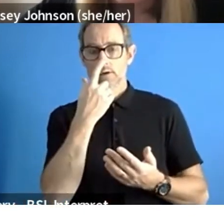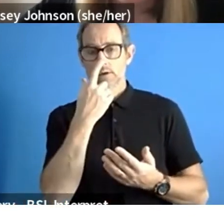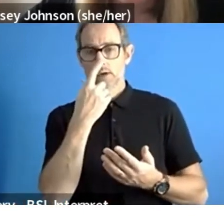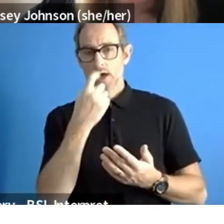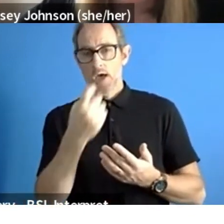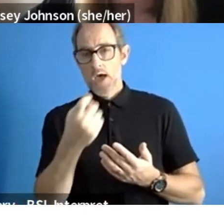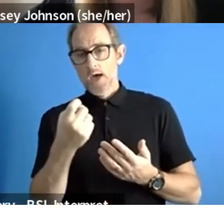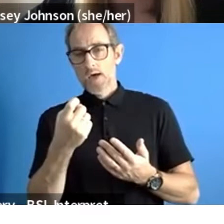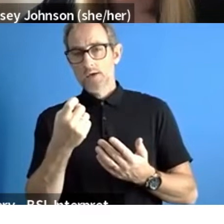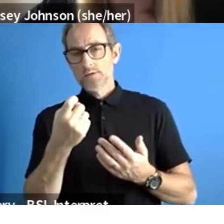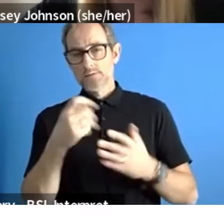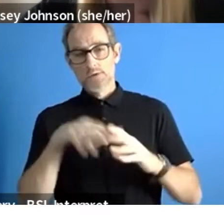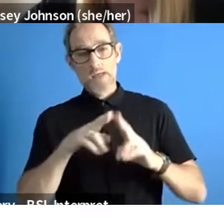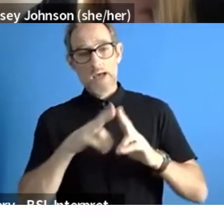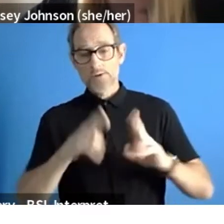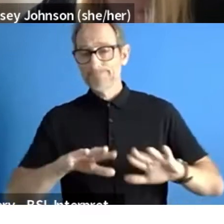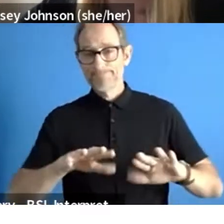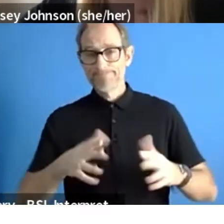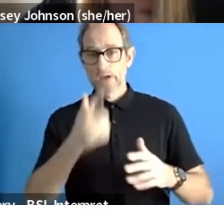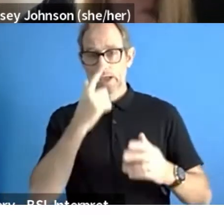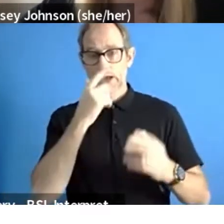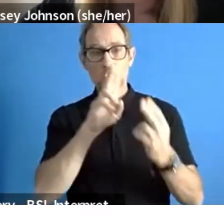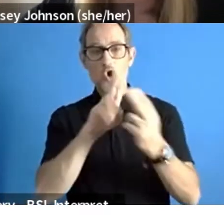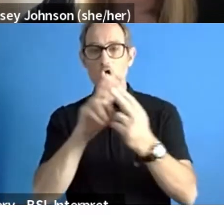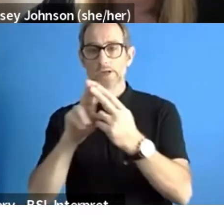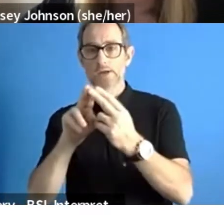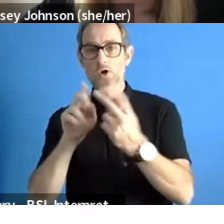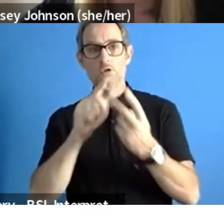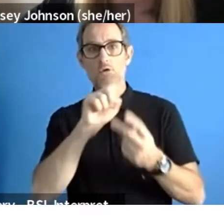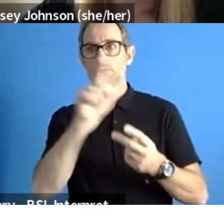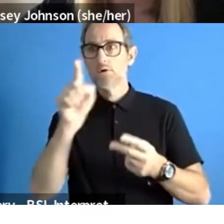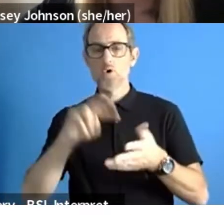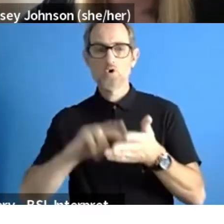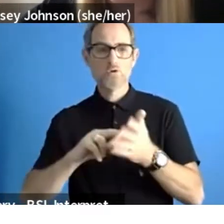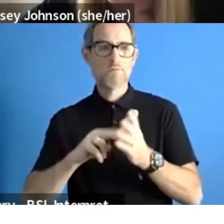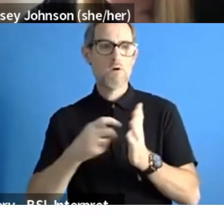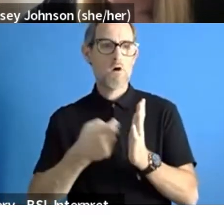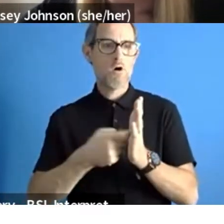organisation, contact other organisations. Like RIMB test labs or